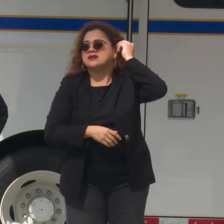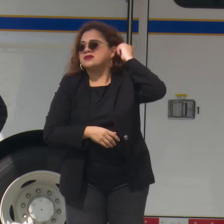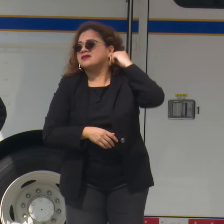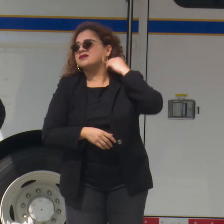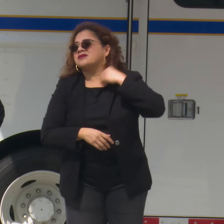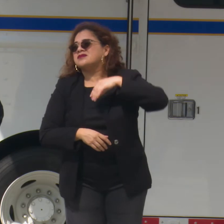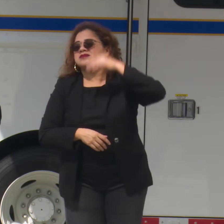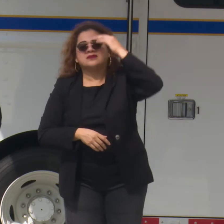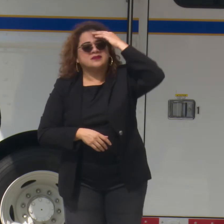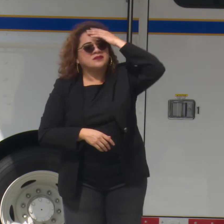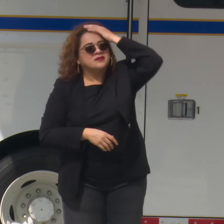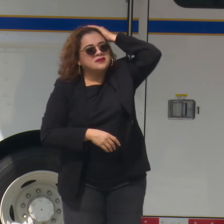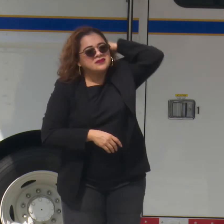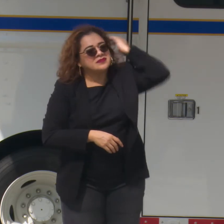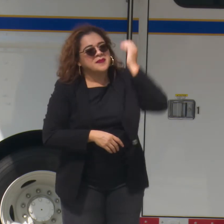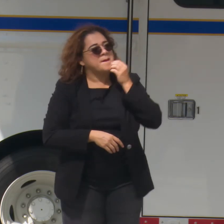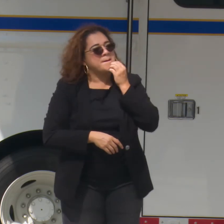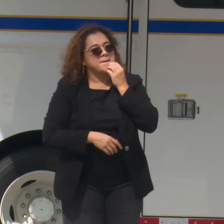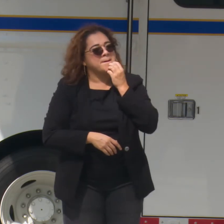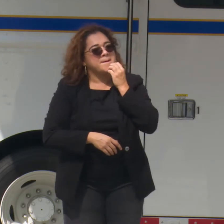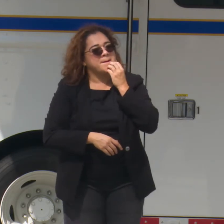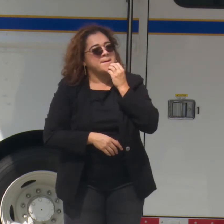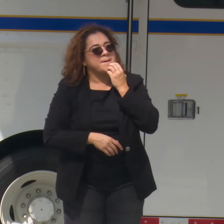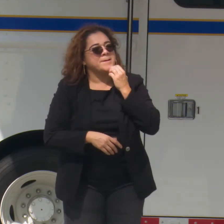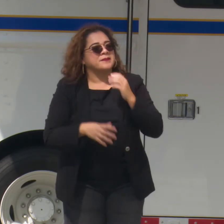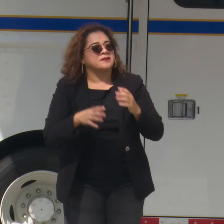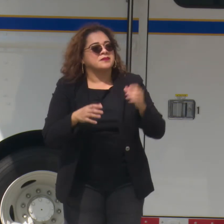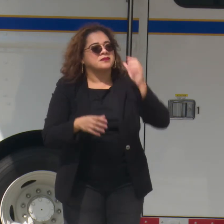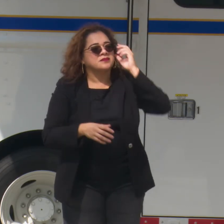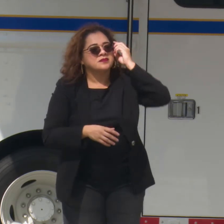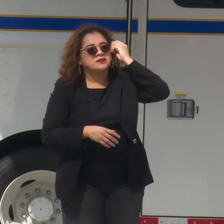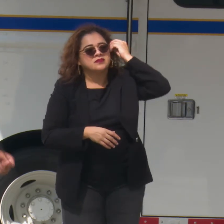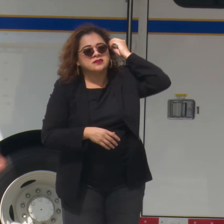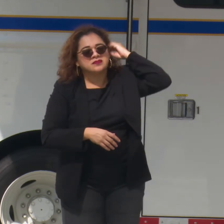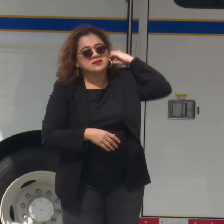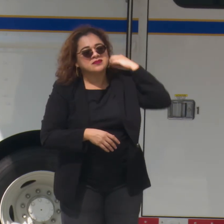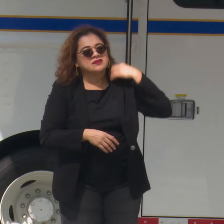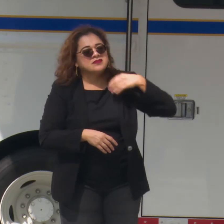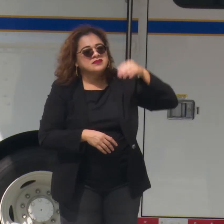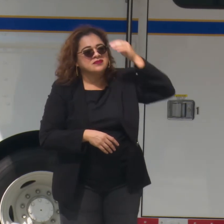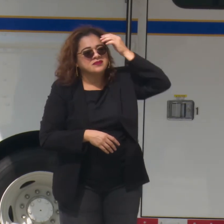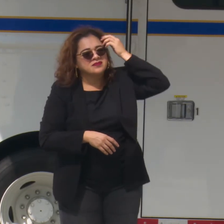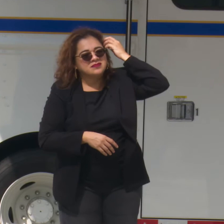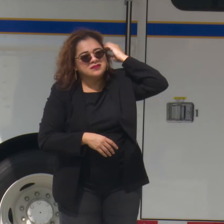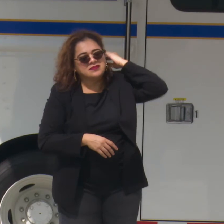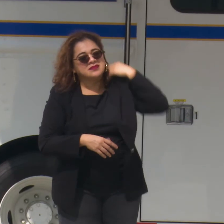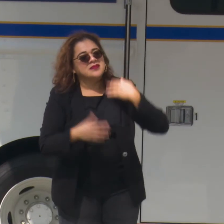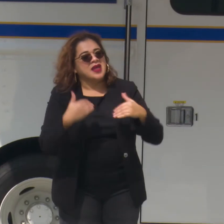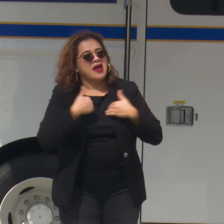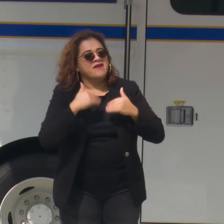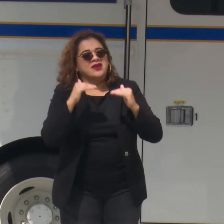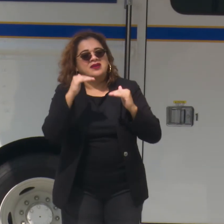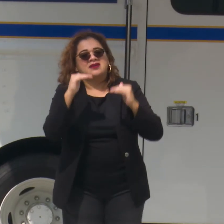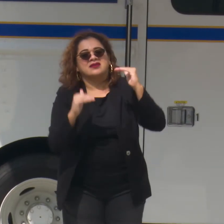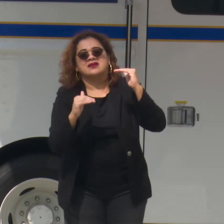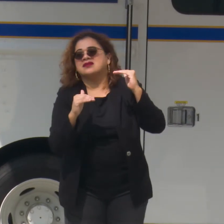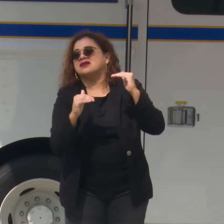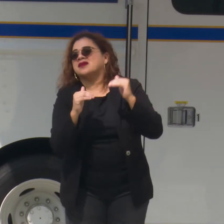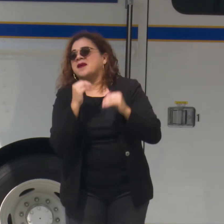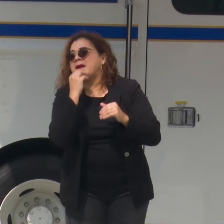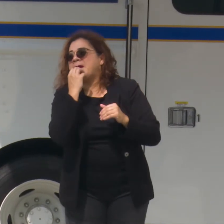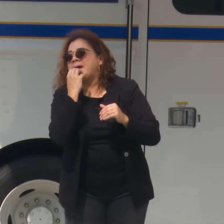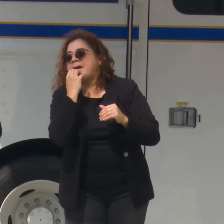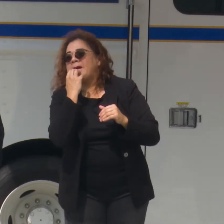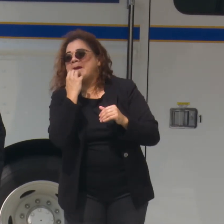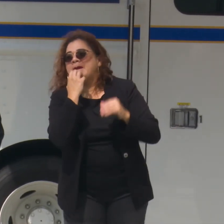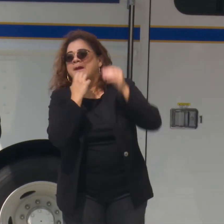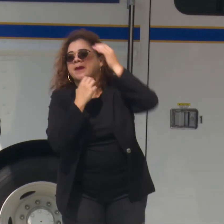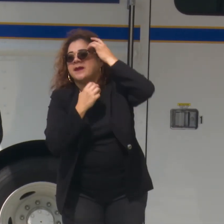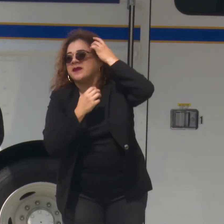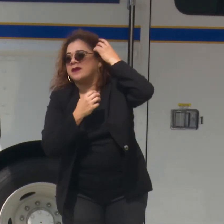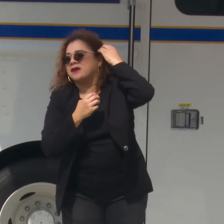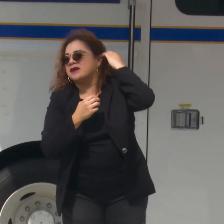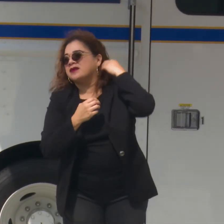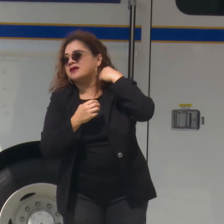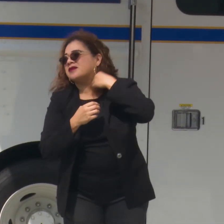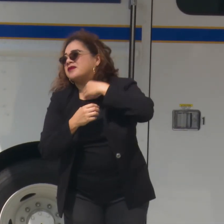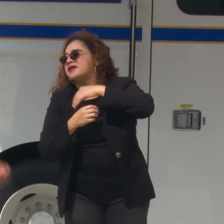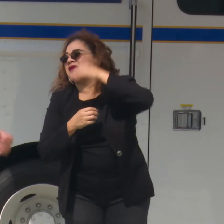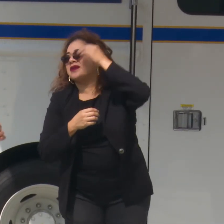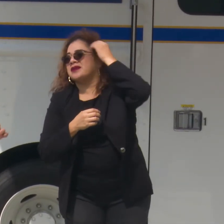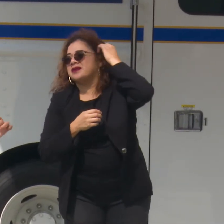*Inaudible*